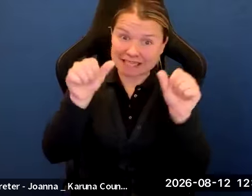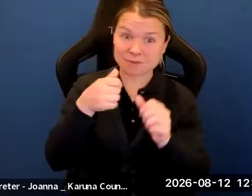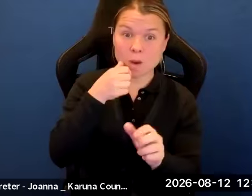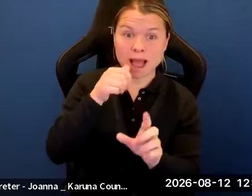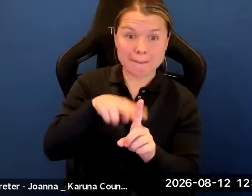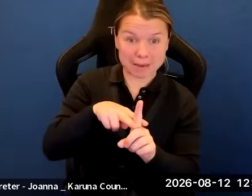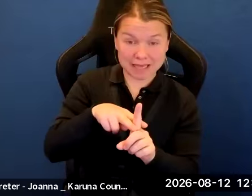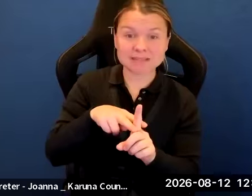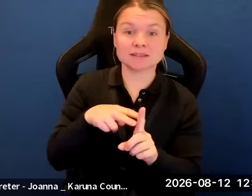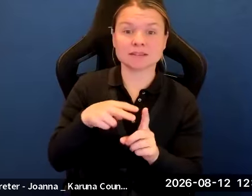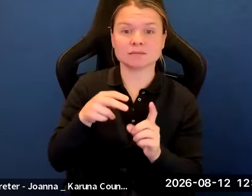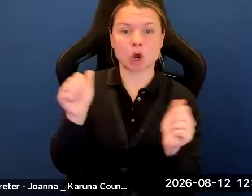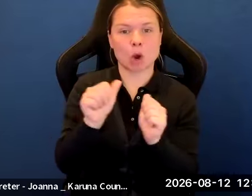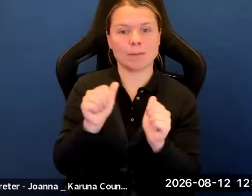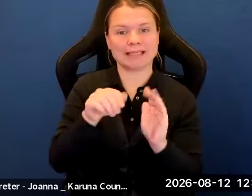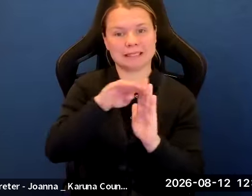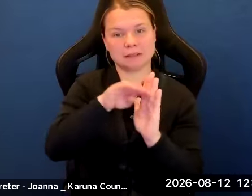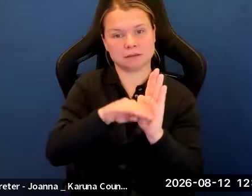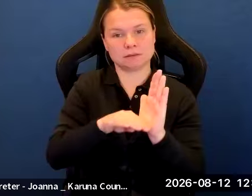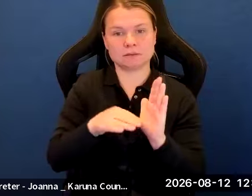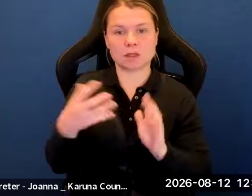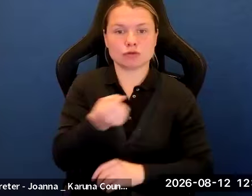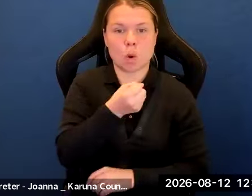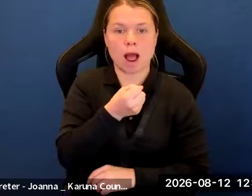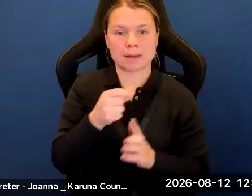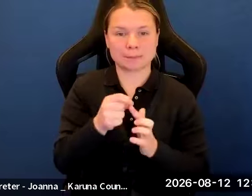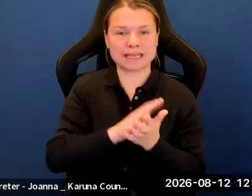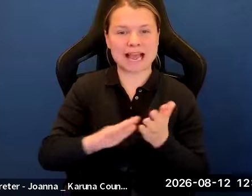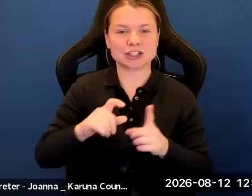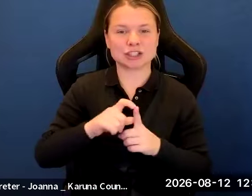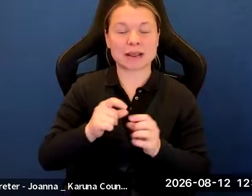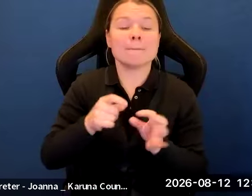host institutions, as well as providing evidence that the